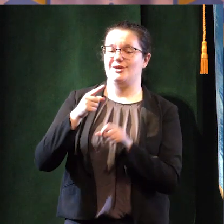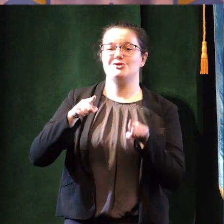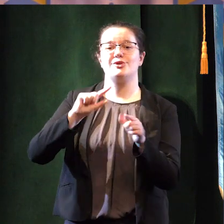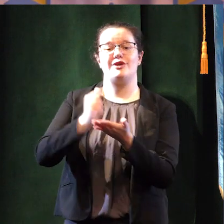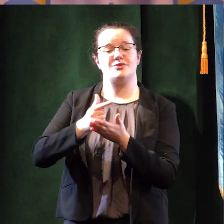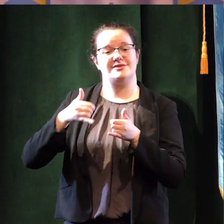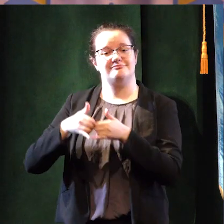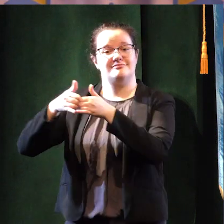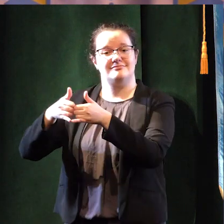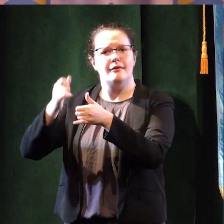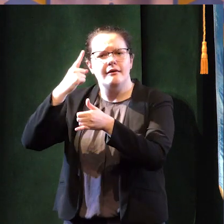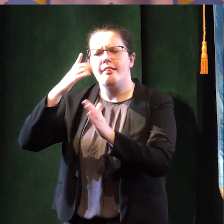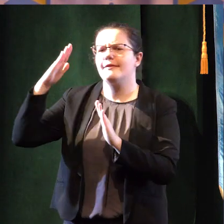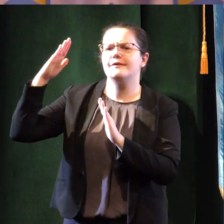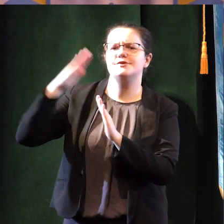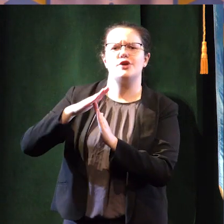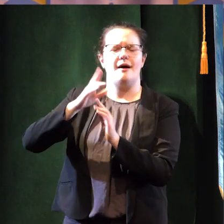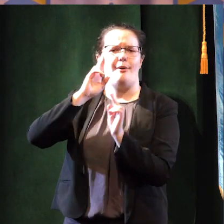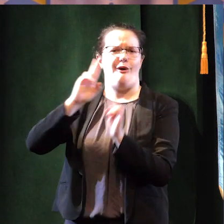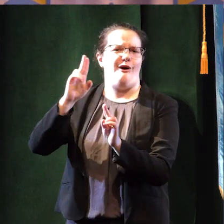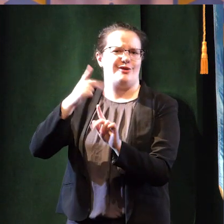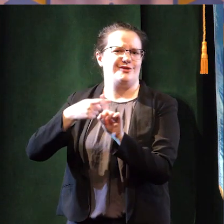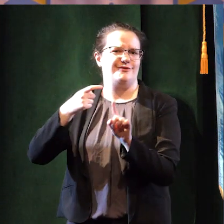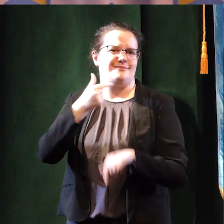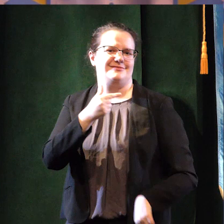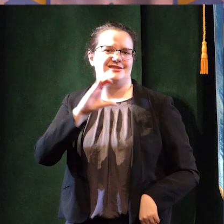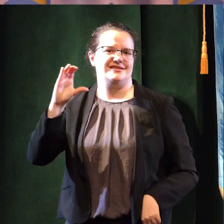College Foundation it recognizes individuals who have demonstrated